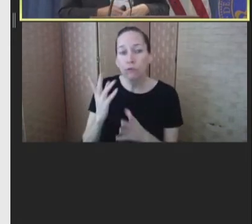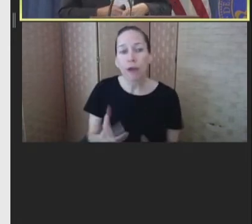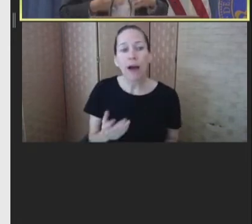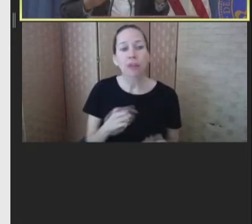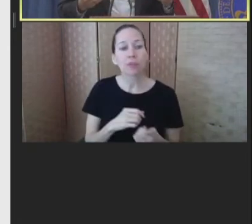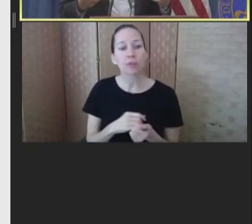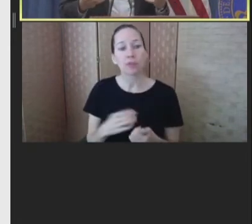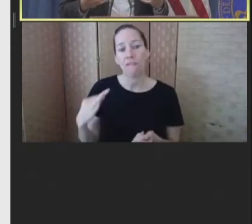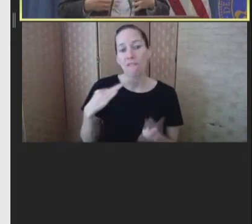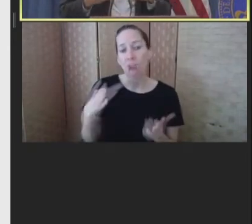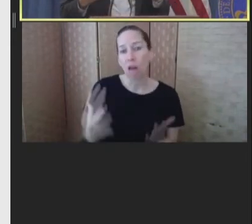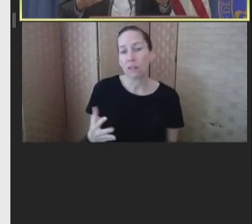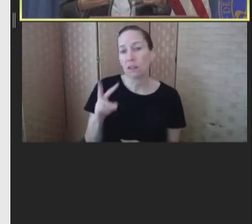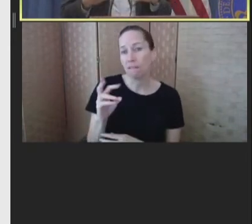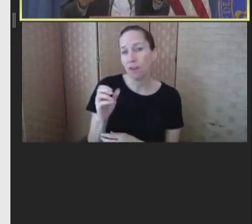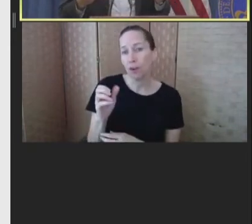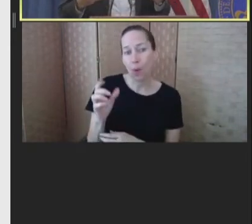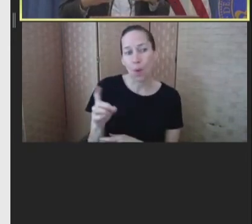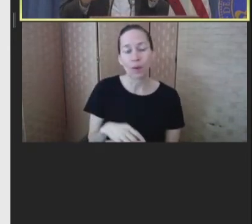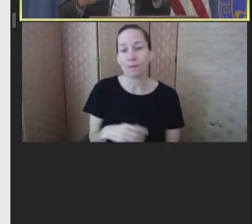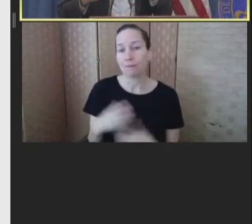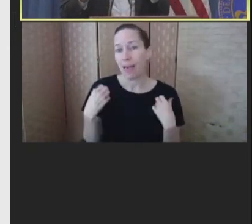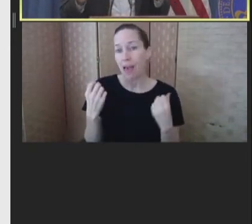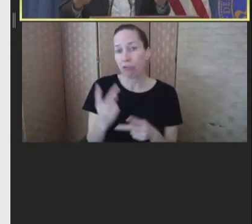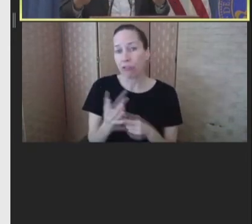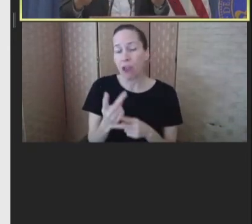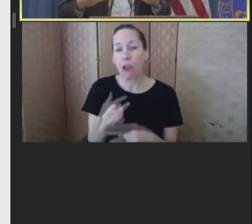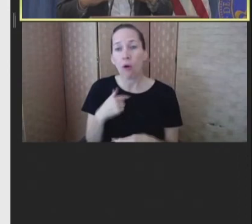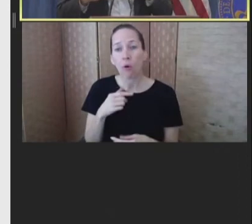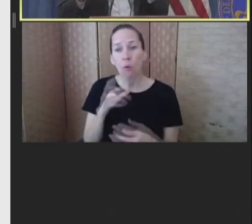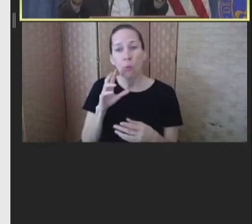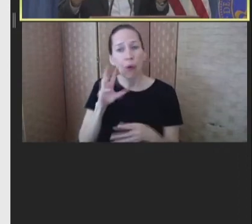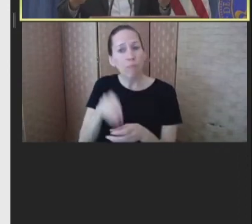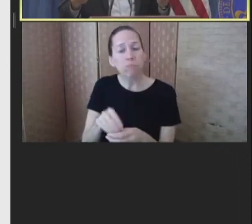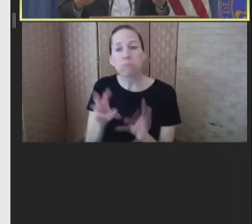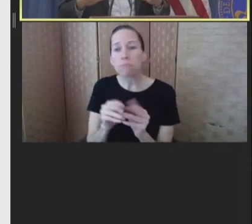Health care. We met with hospitals and clinics every single week, and just an hour-long meeting